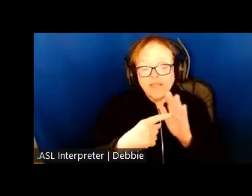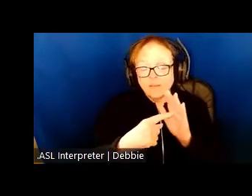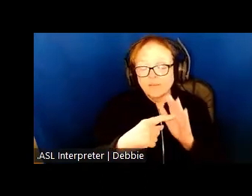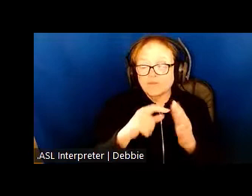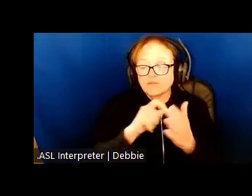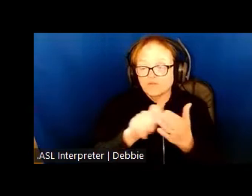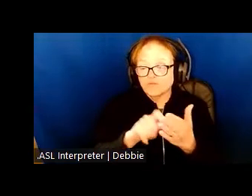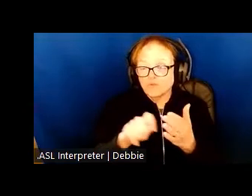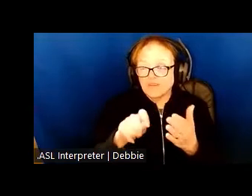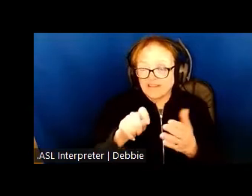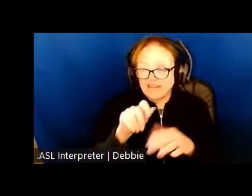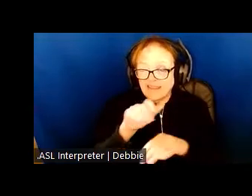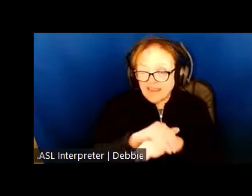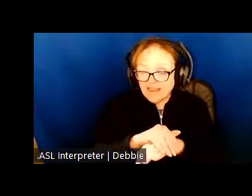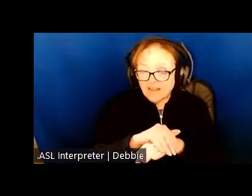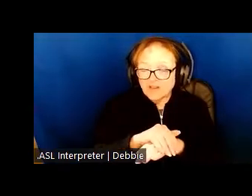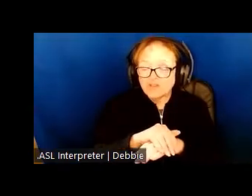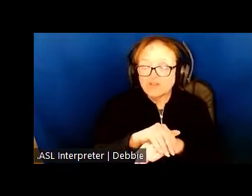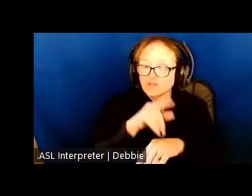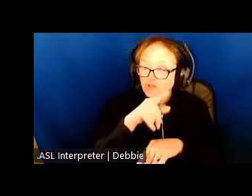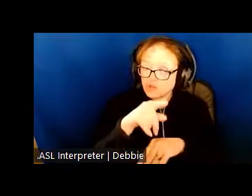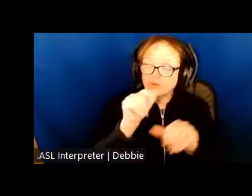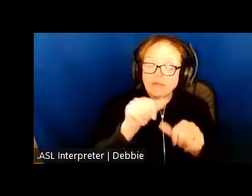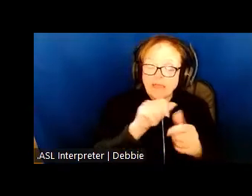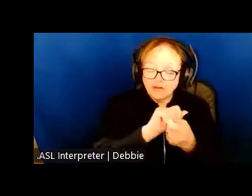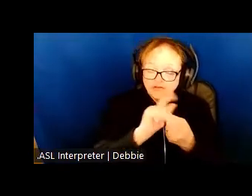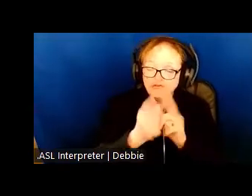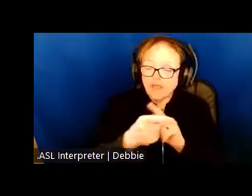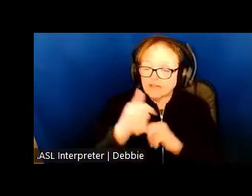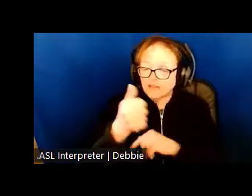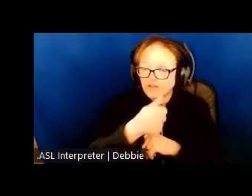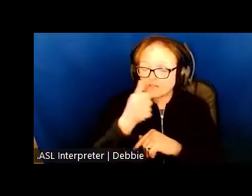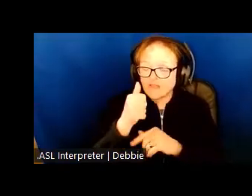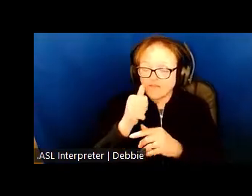Authors may translate their own work into English if originally written in a different